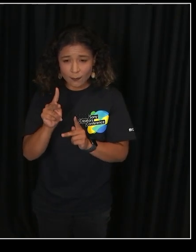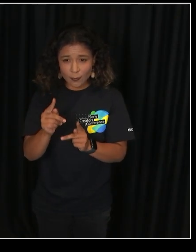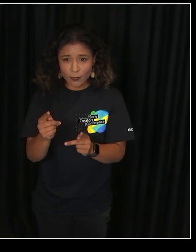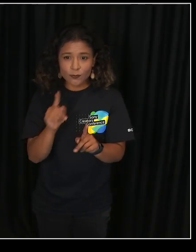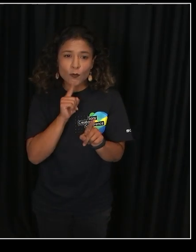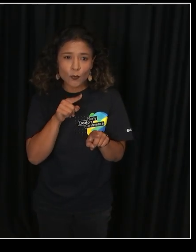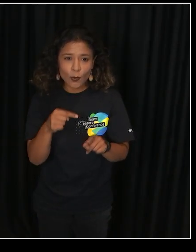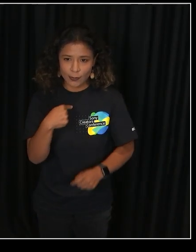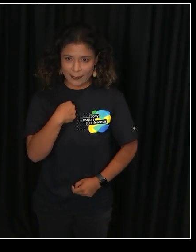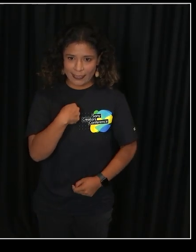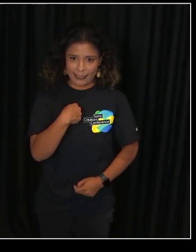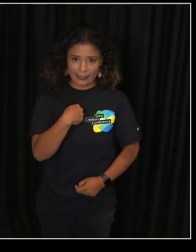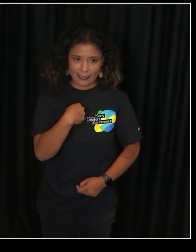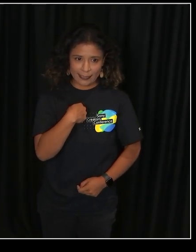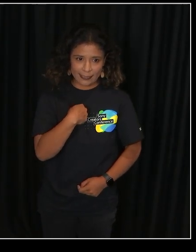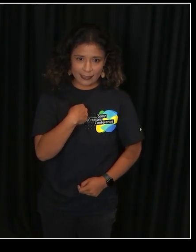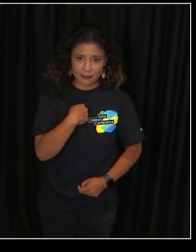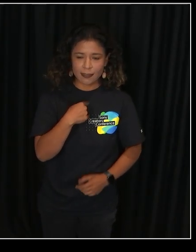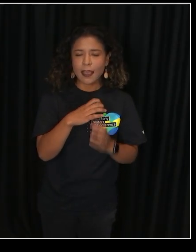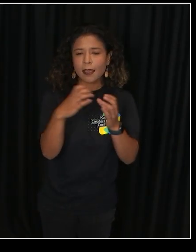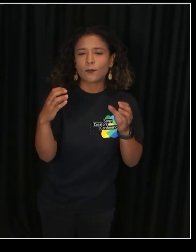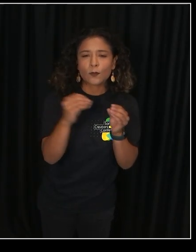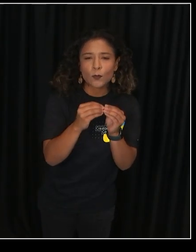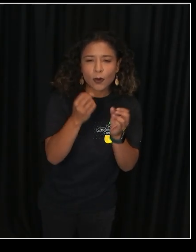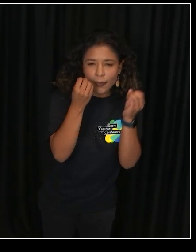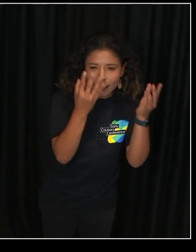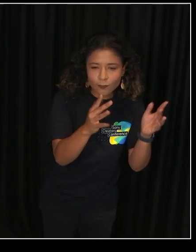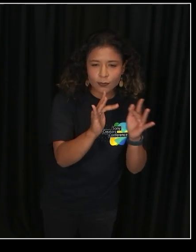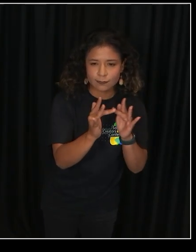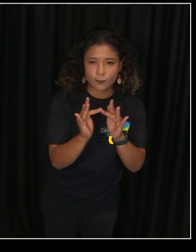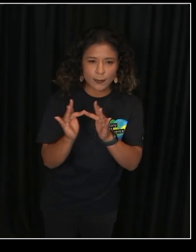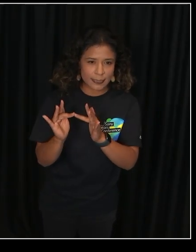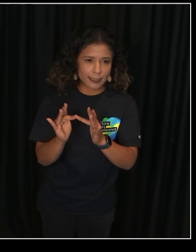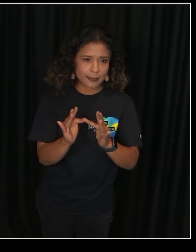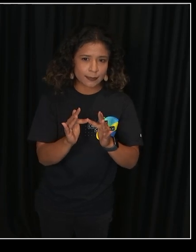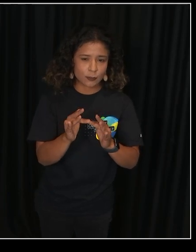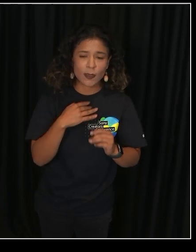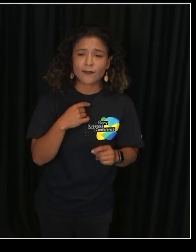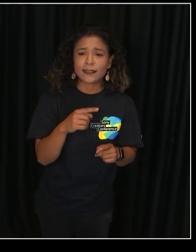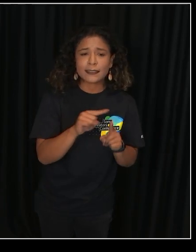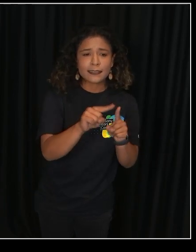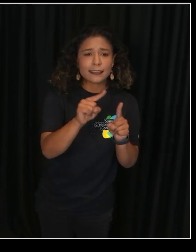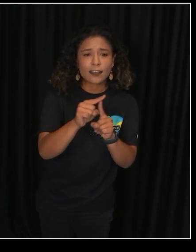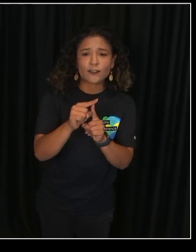And there's a lot more information on our website. We have several flagship projects.